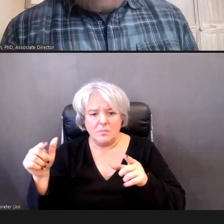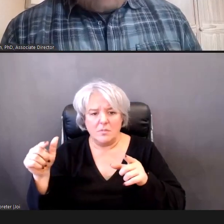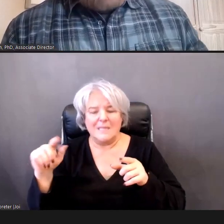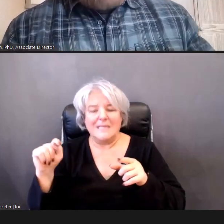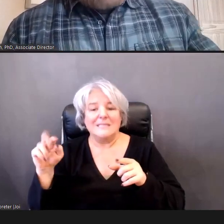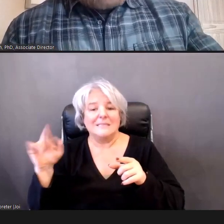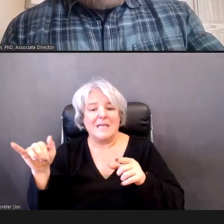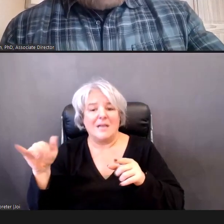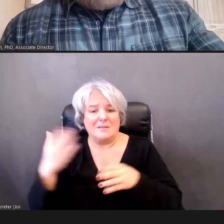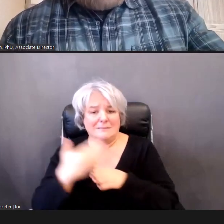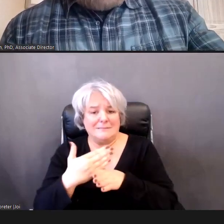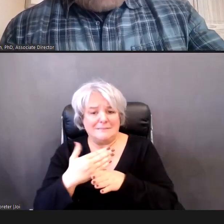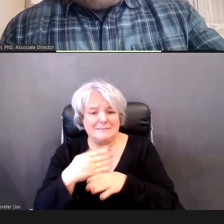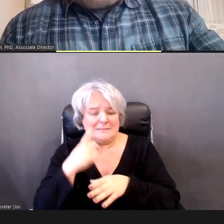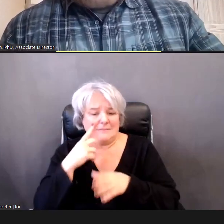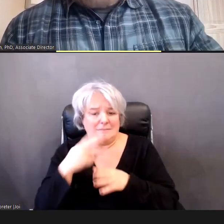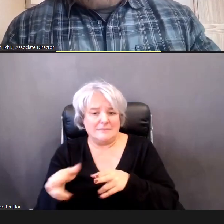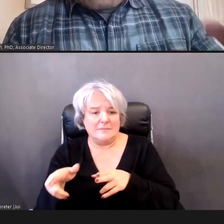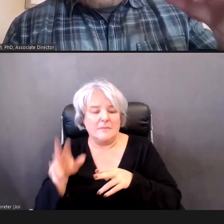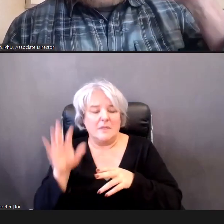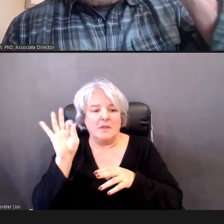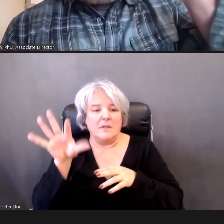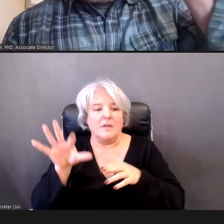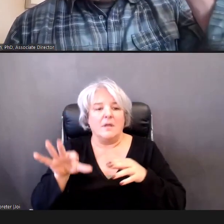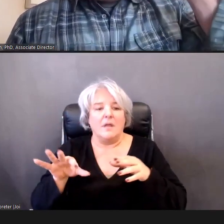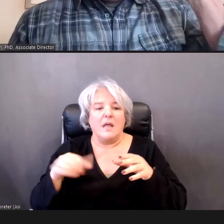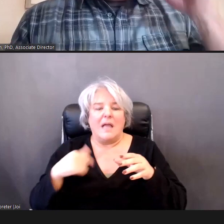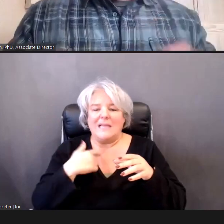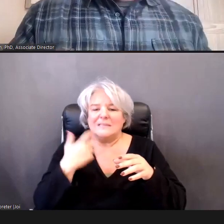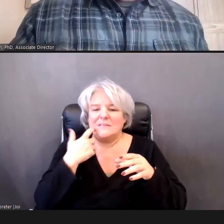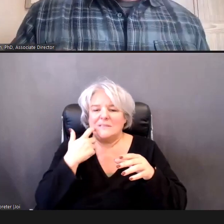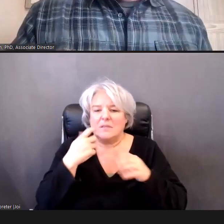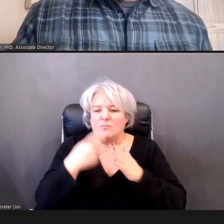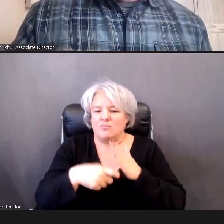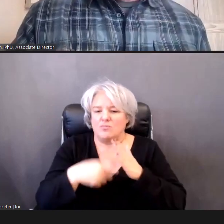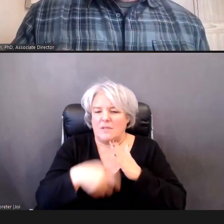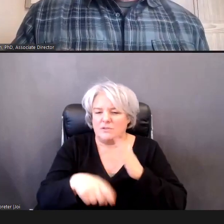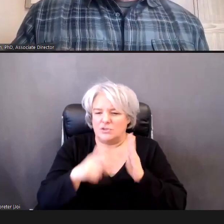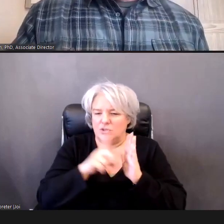interrupt really quick um I just did a